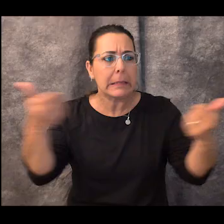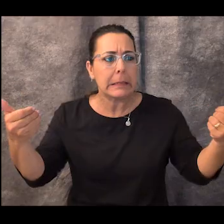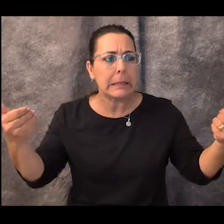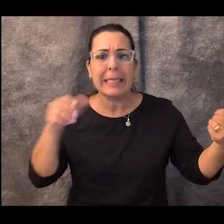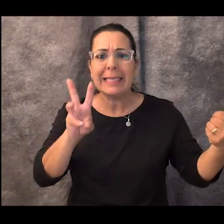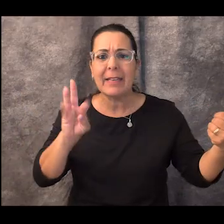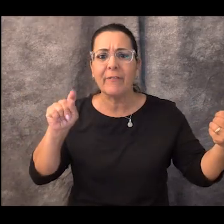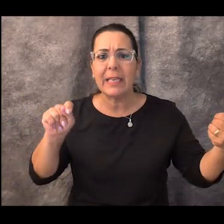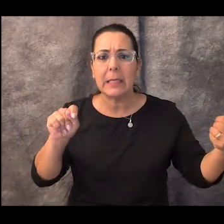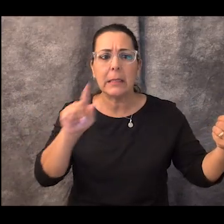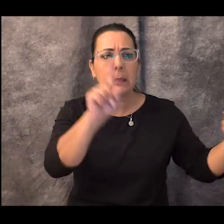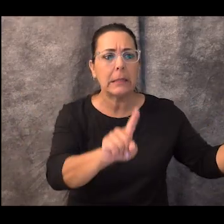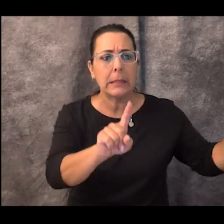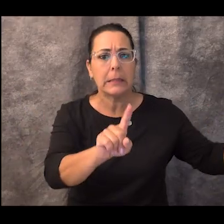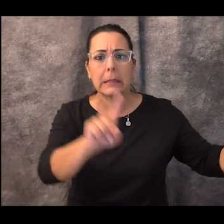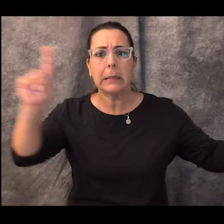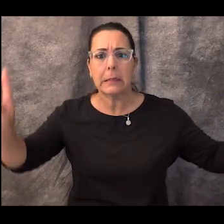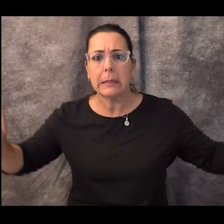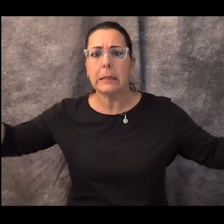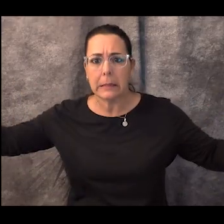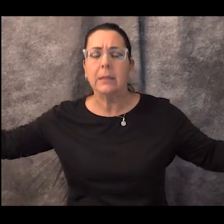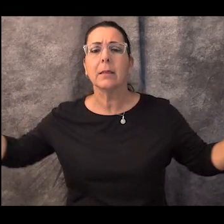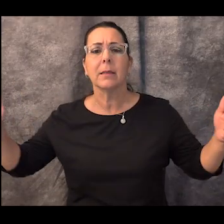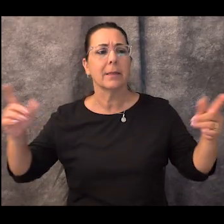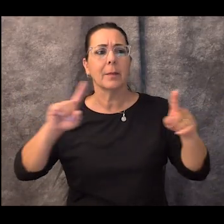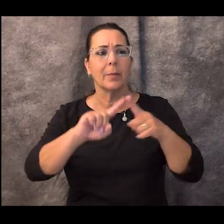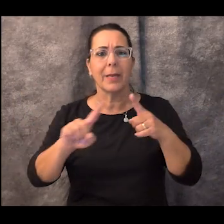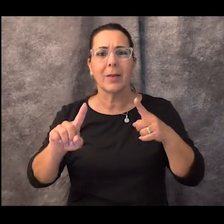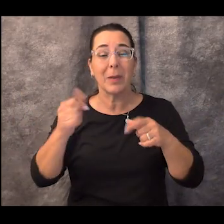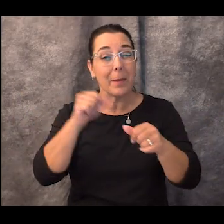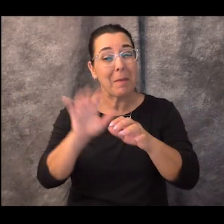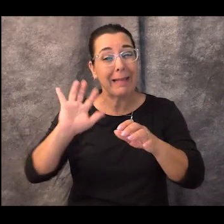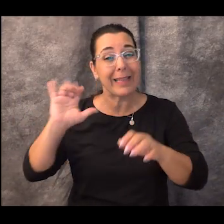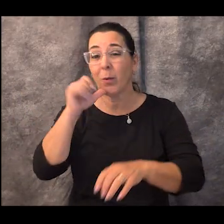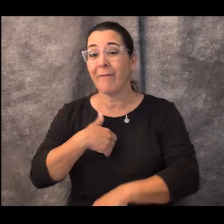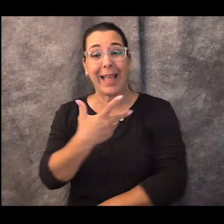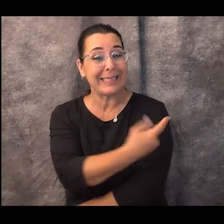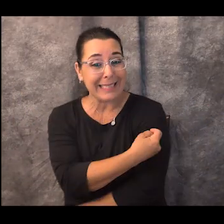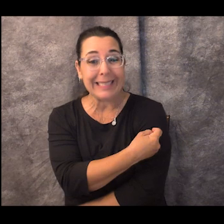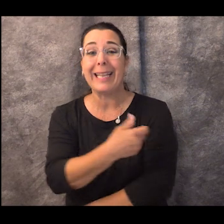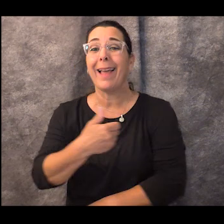And I mean, this was back in the day, right? There were no vaccines yet. We're still wearing like, cloth masks we bought on Etsy most of the time.